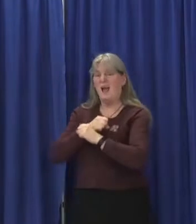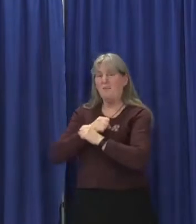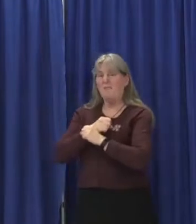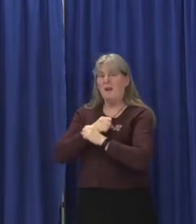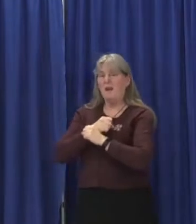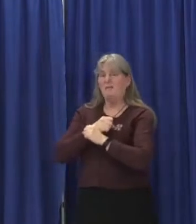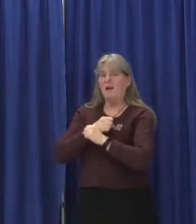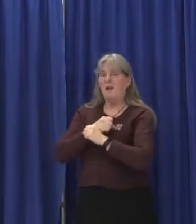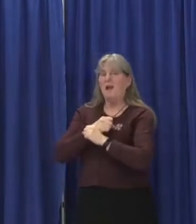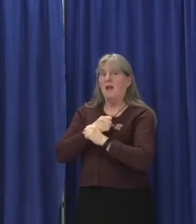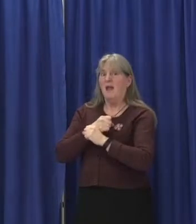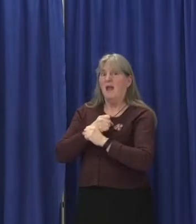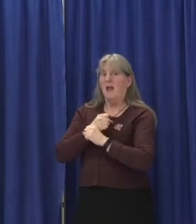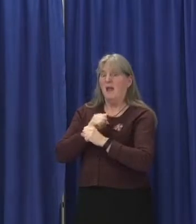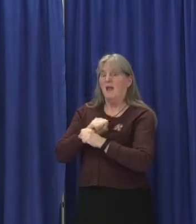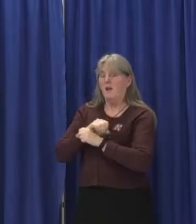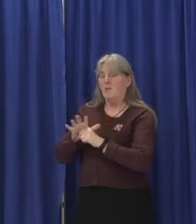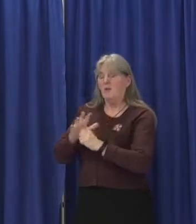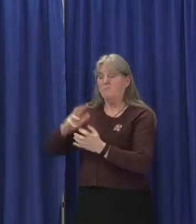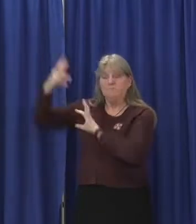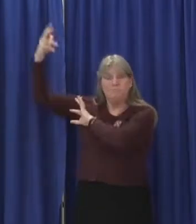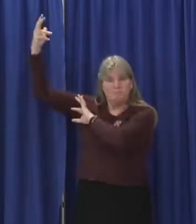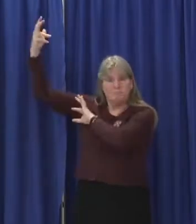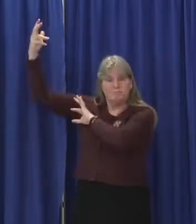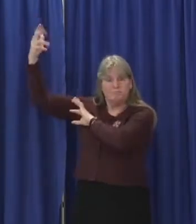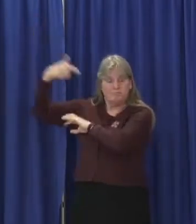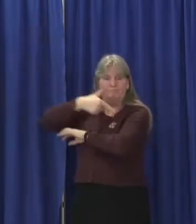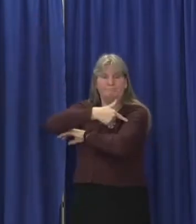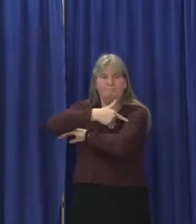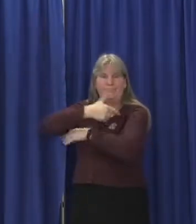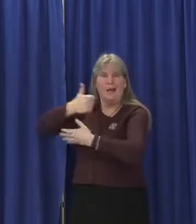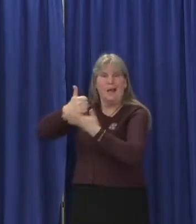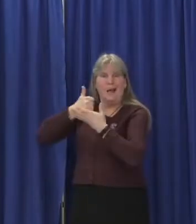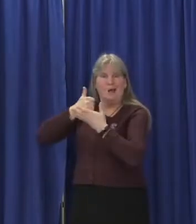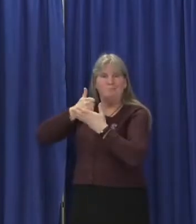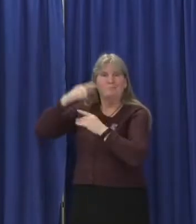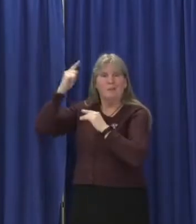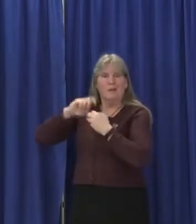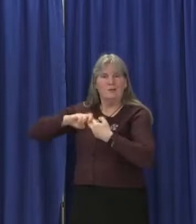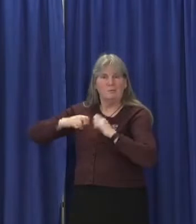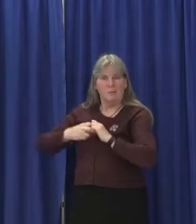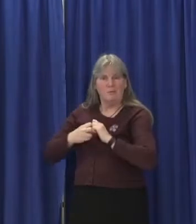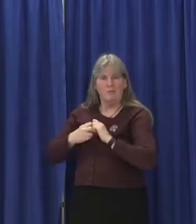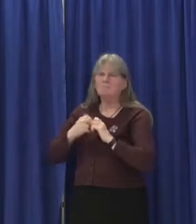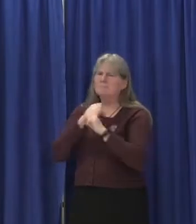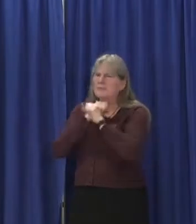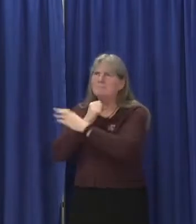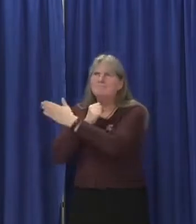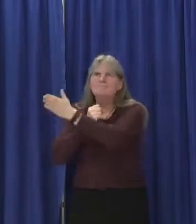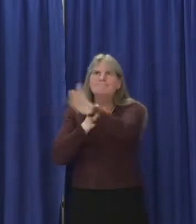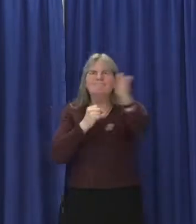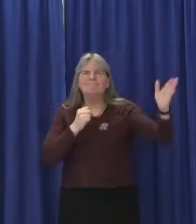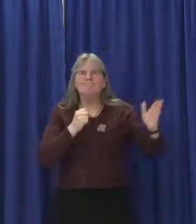severe to date and that continues to protect many Yukoners. Please take a moment to ensure